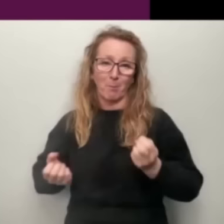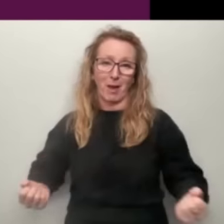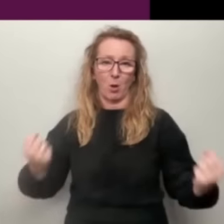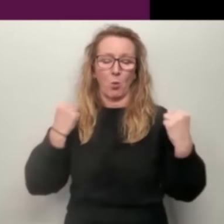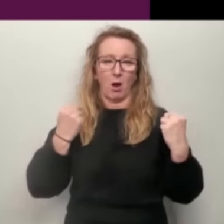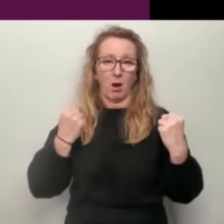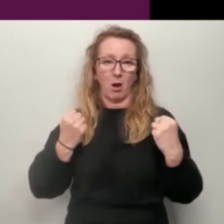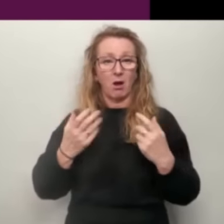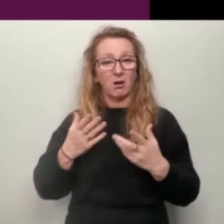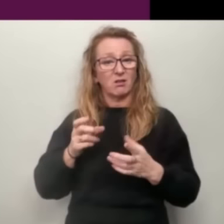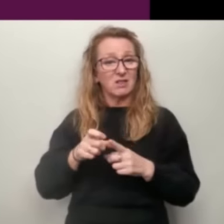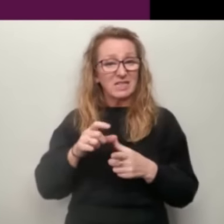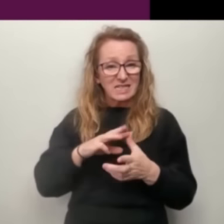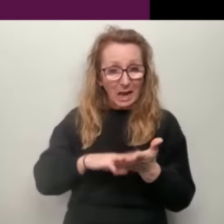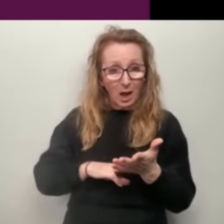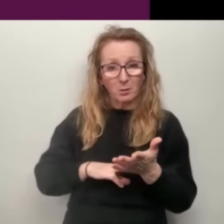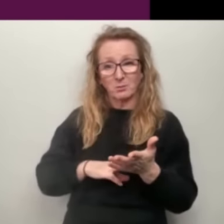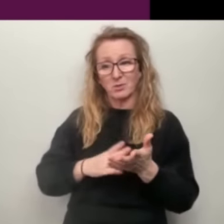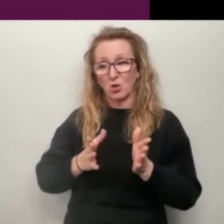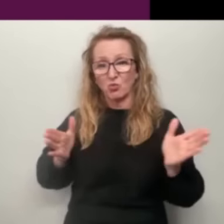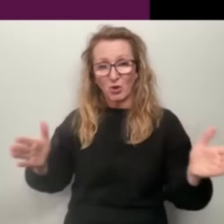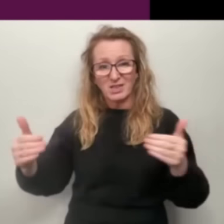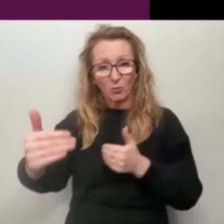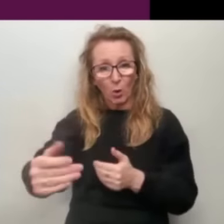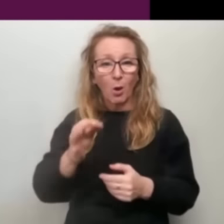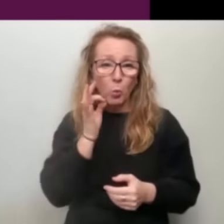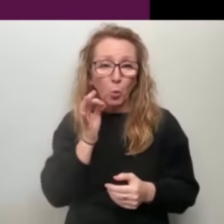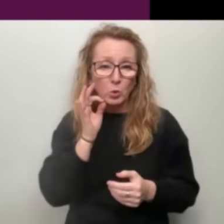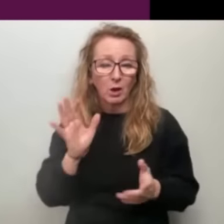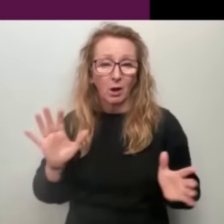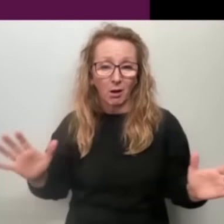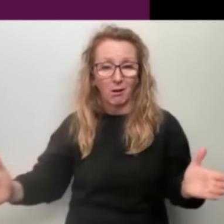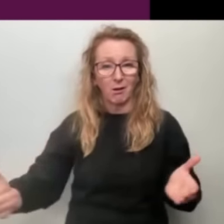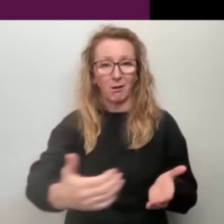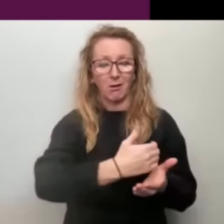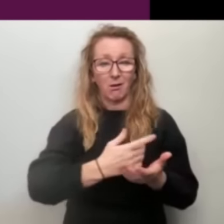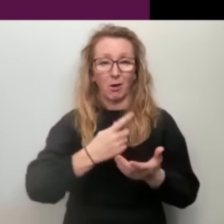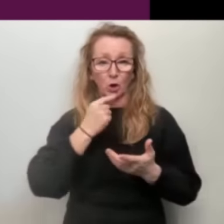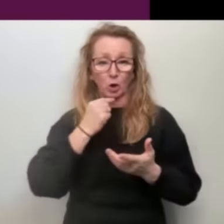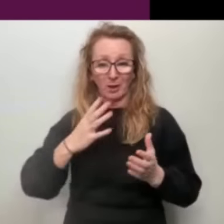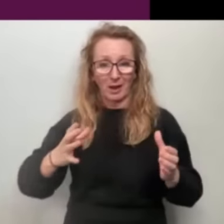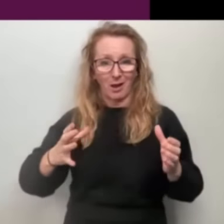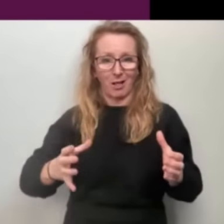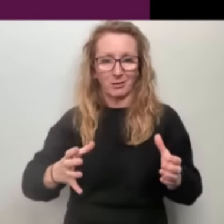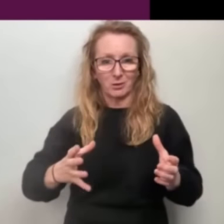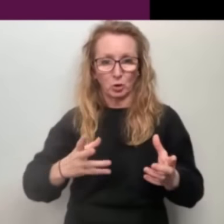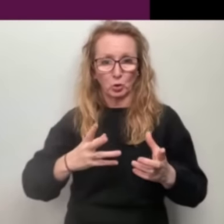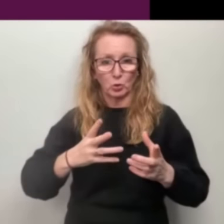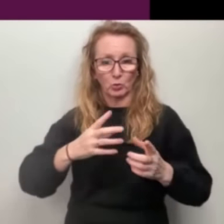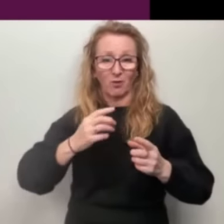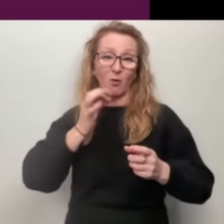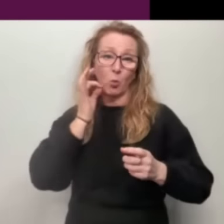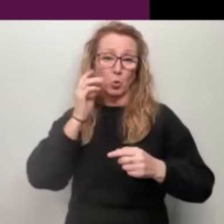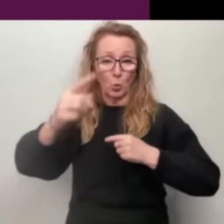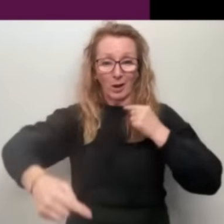creating reservoirs of water that could then be harnessed to power water wheels, which in turn powered great bellows.